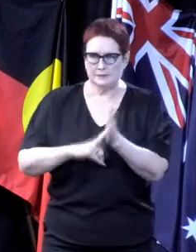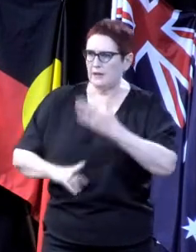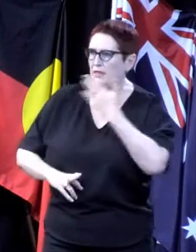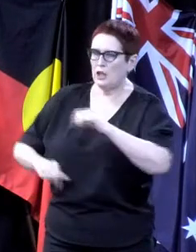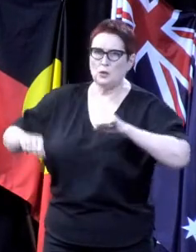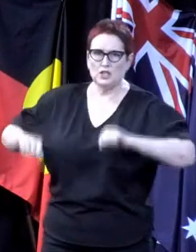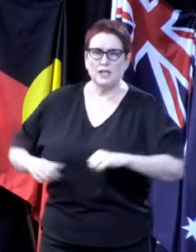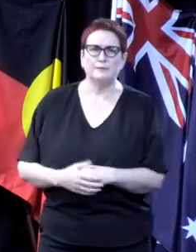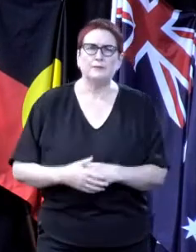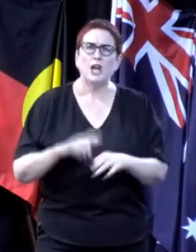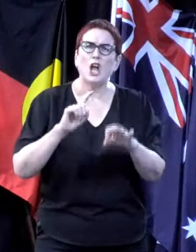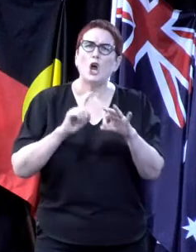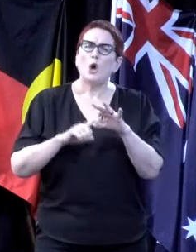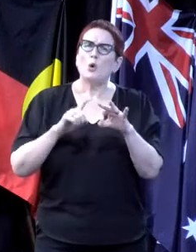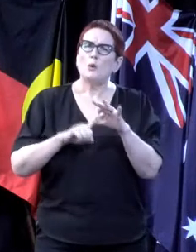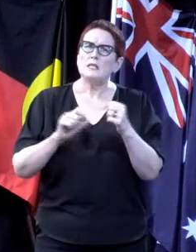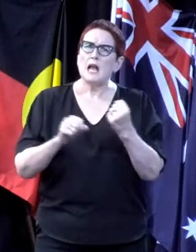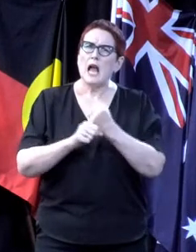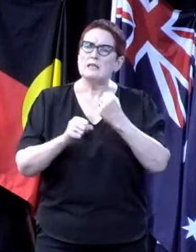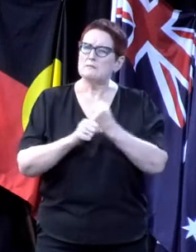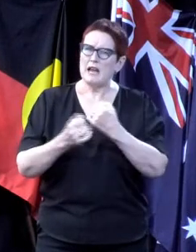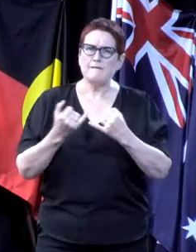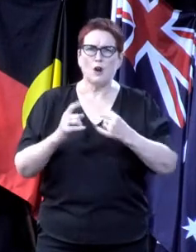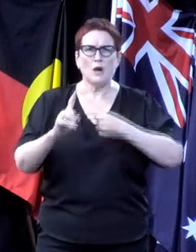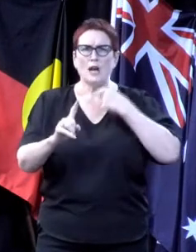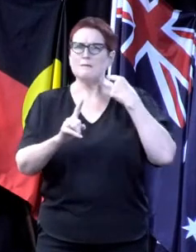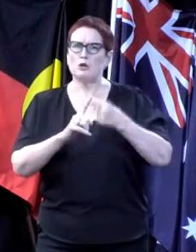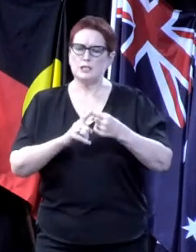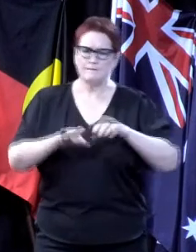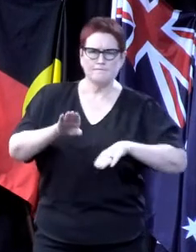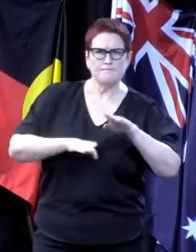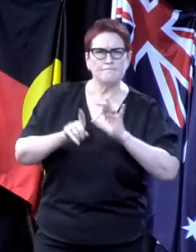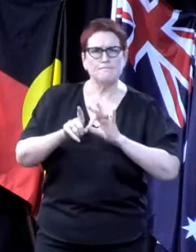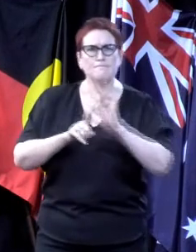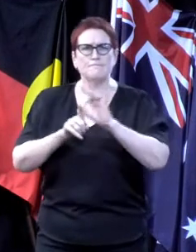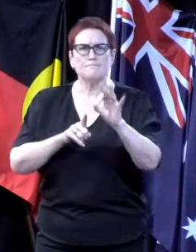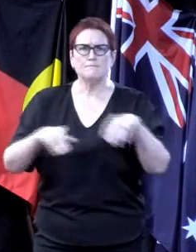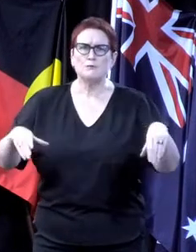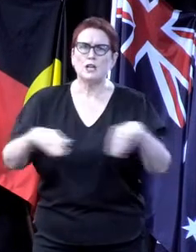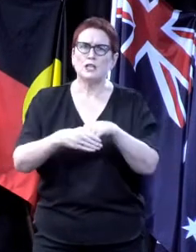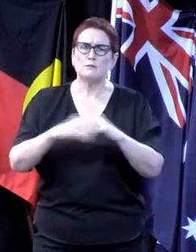Queensland is making positive and determined steps along the journey towards inclusion in education.